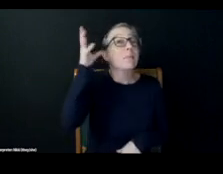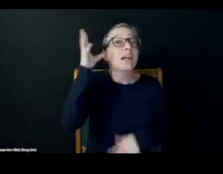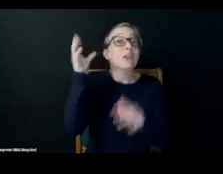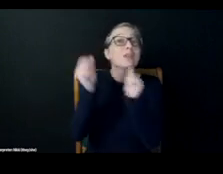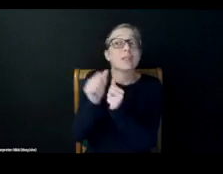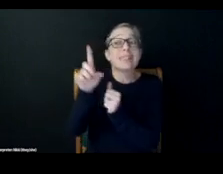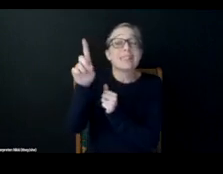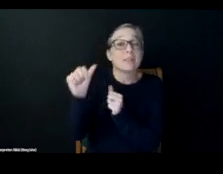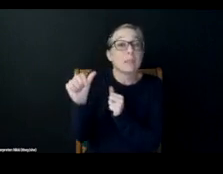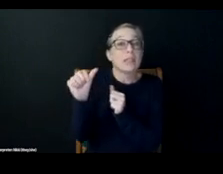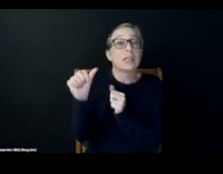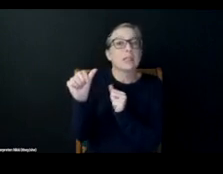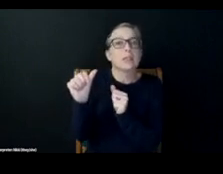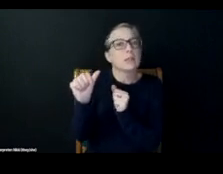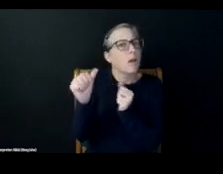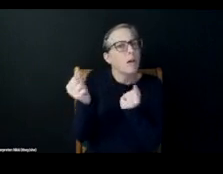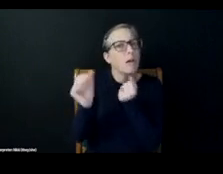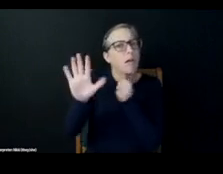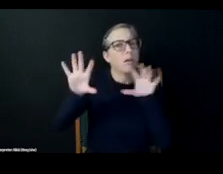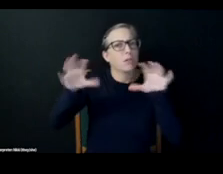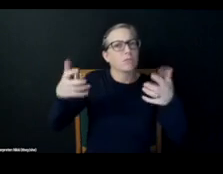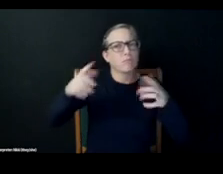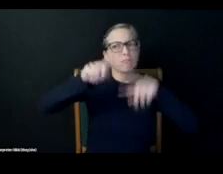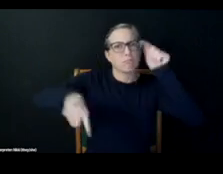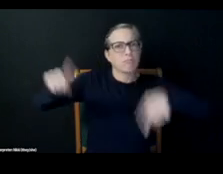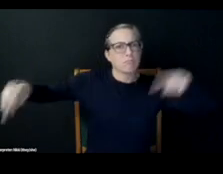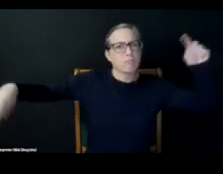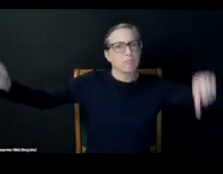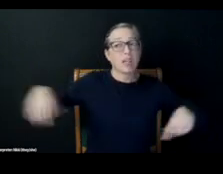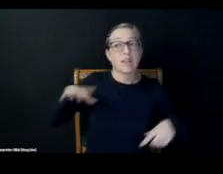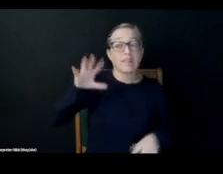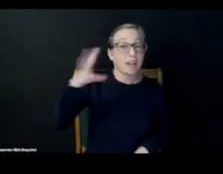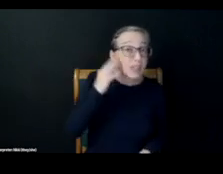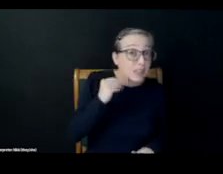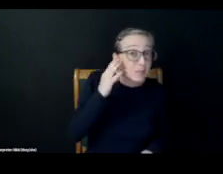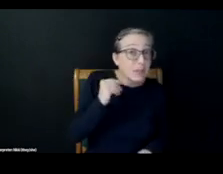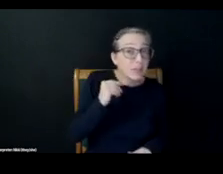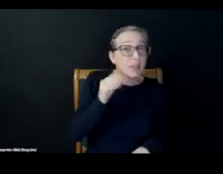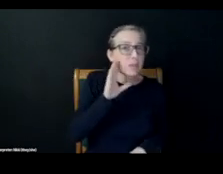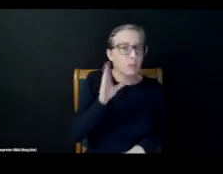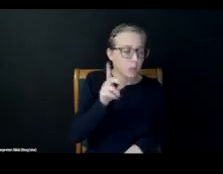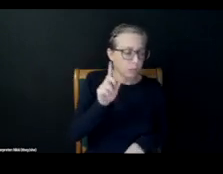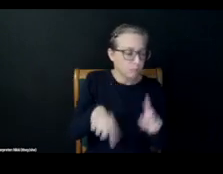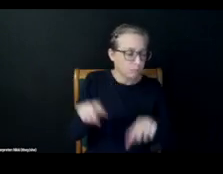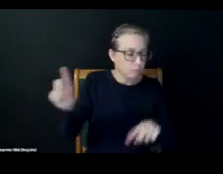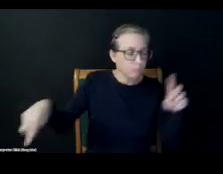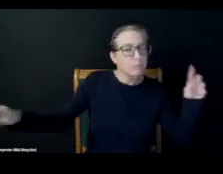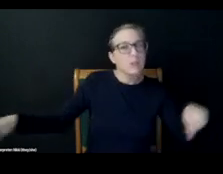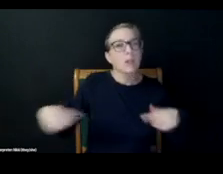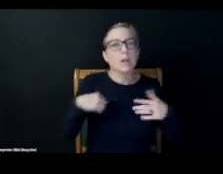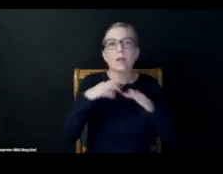Their experience will differ in terms of immigration, citizenship status, ethnicity, socioeconomic status,